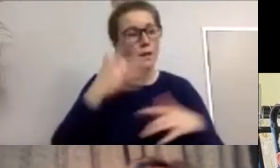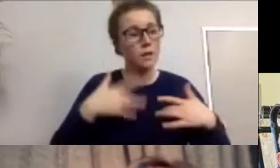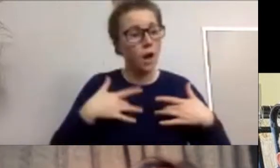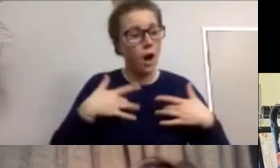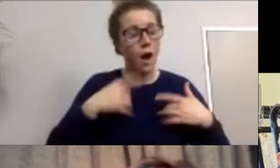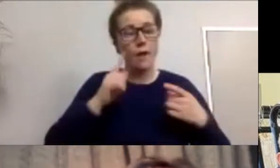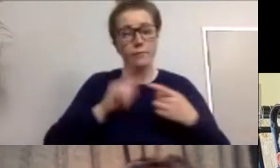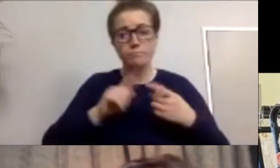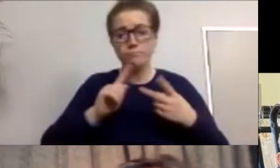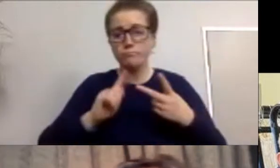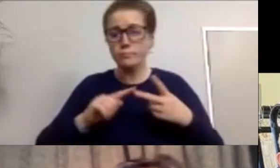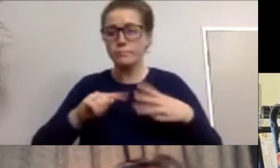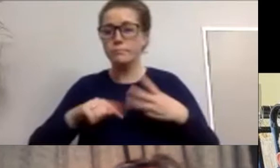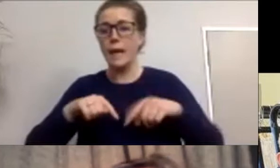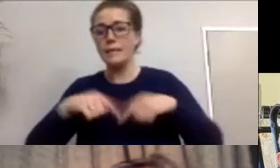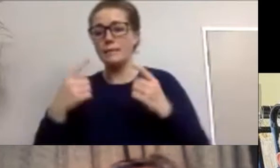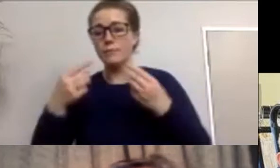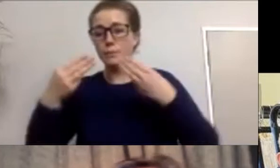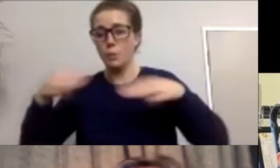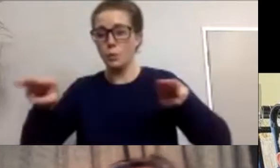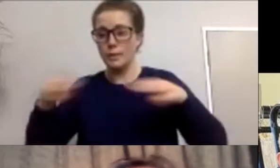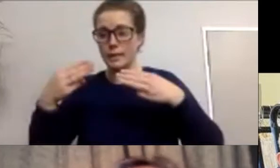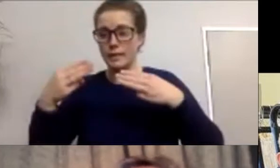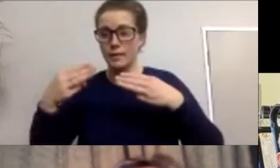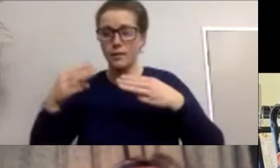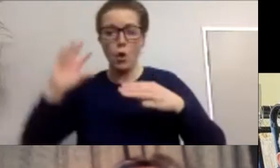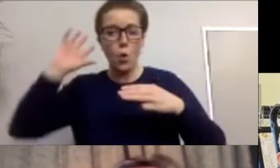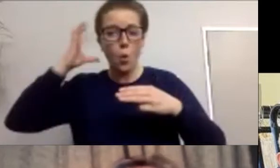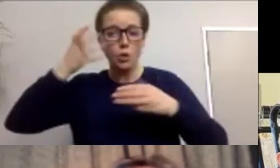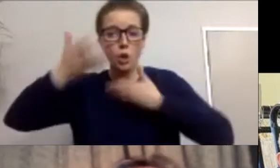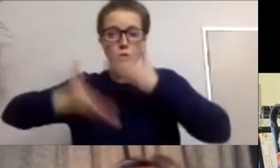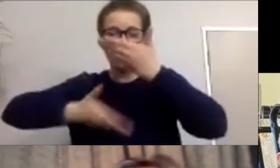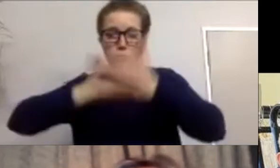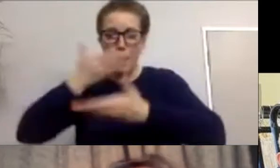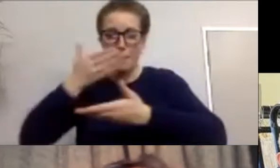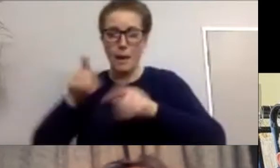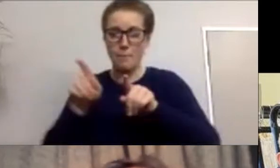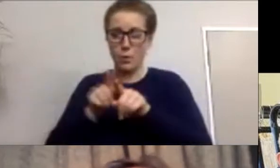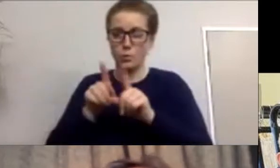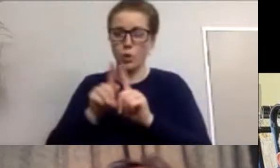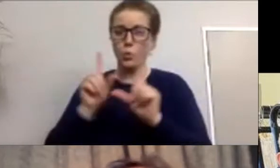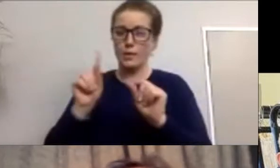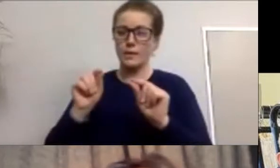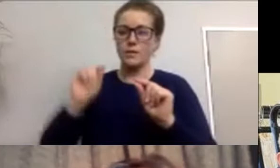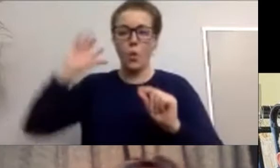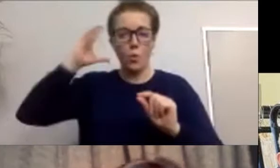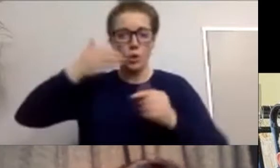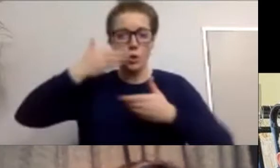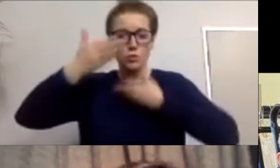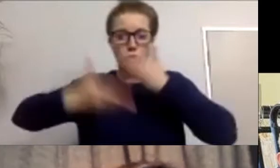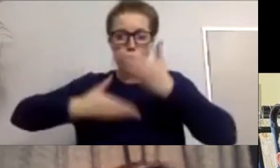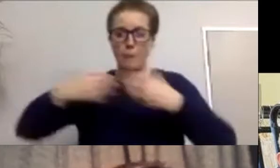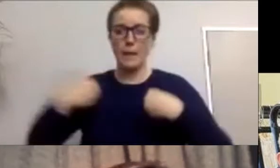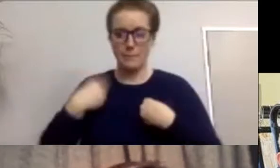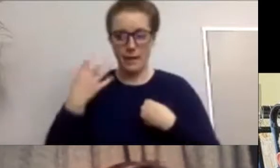who is and audio describer but also has her own audio describe company. So